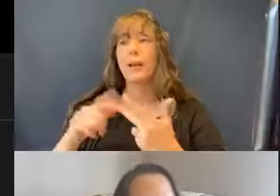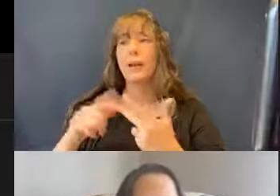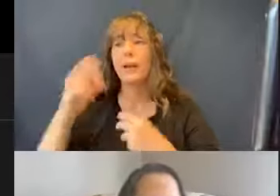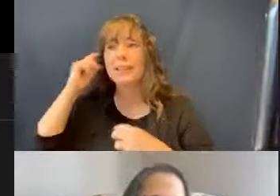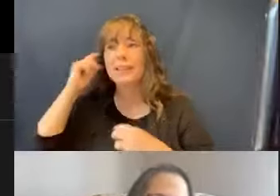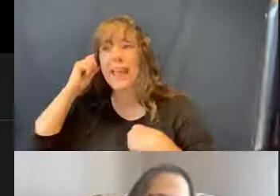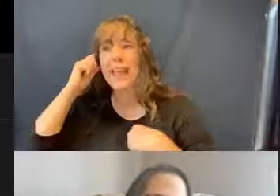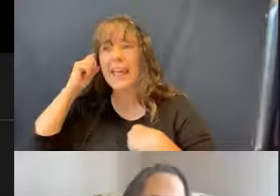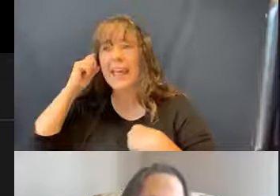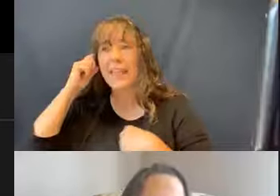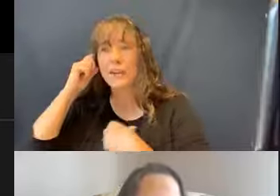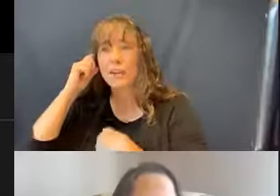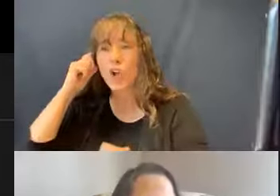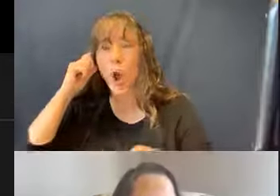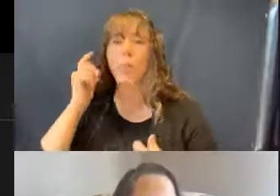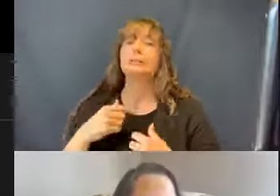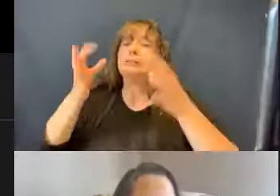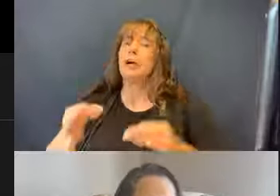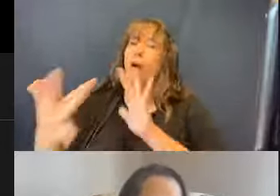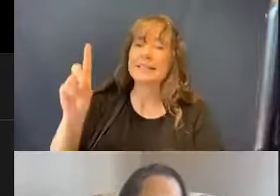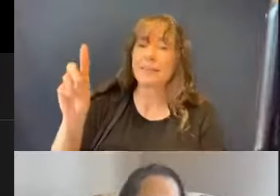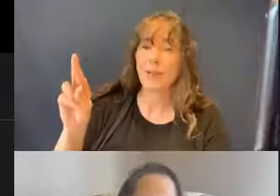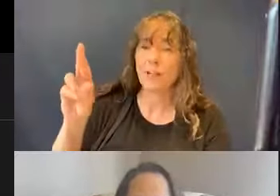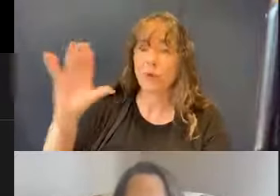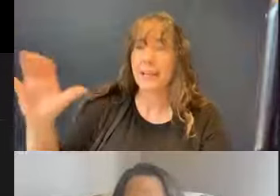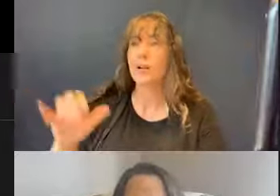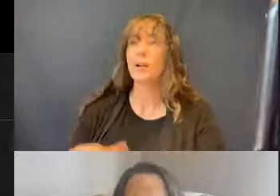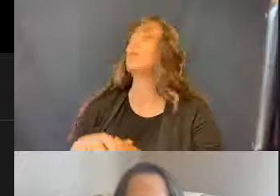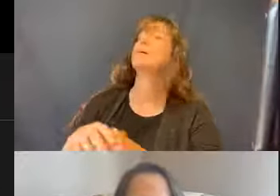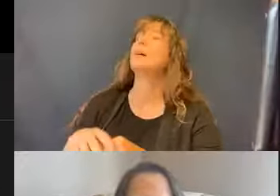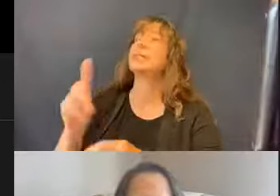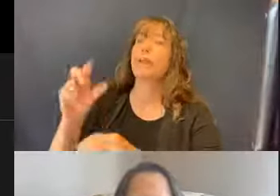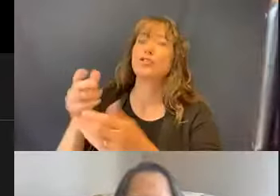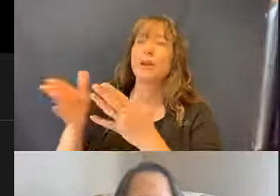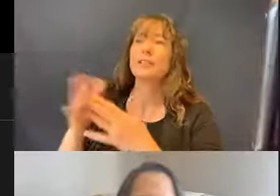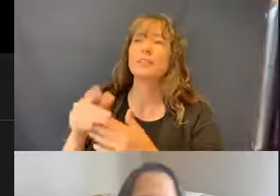offices at the colleges I was considering to talk to them. Go ahead.